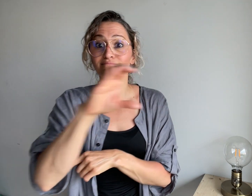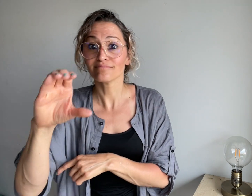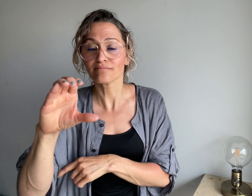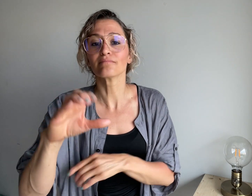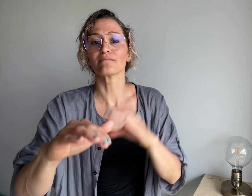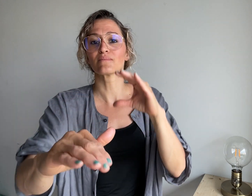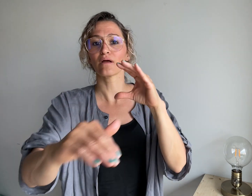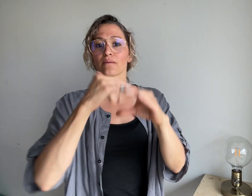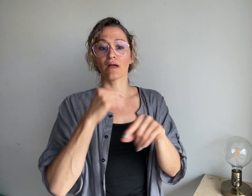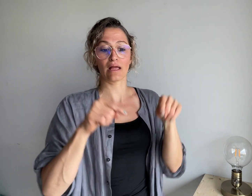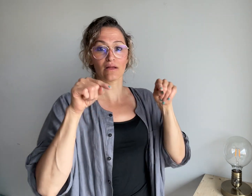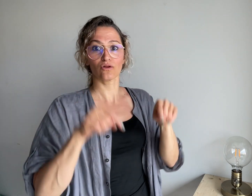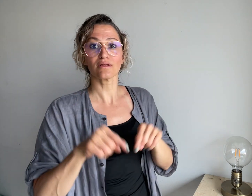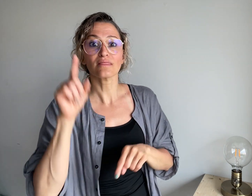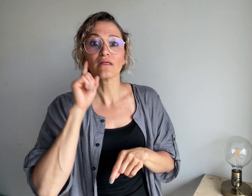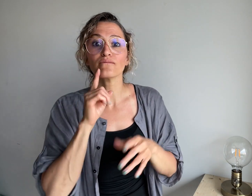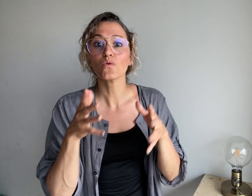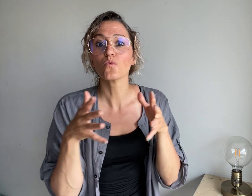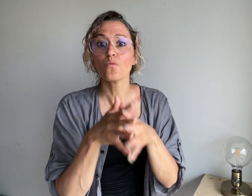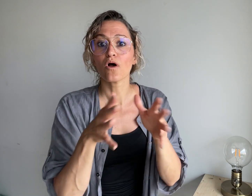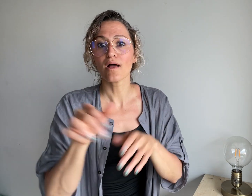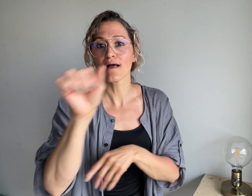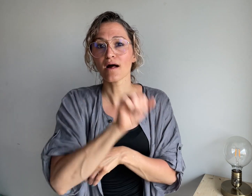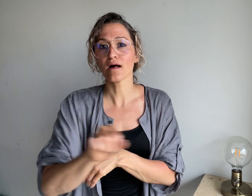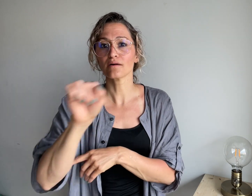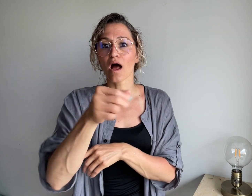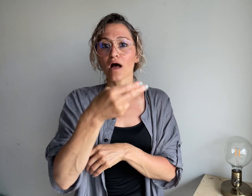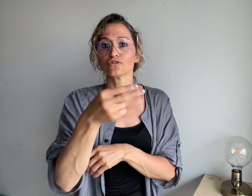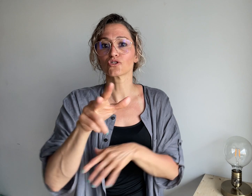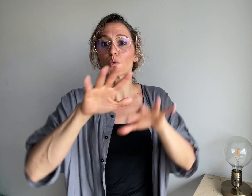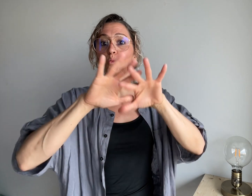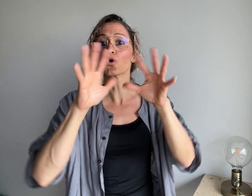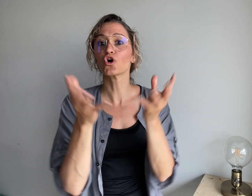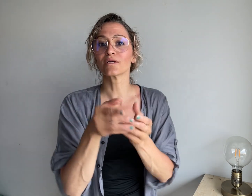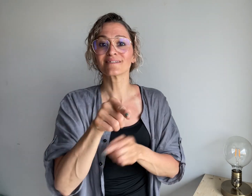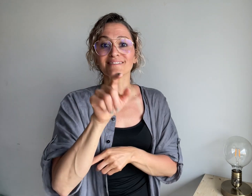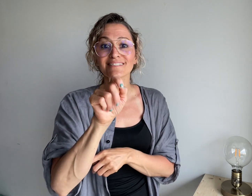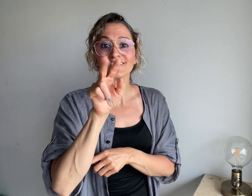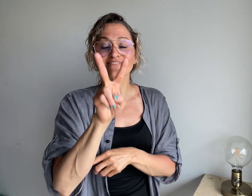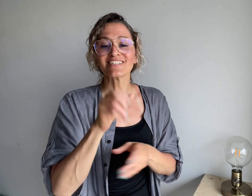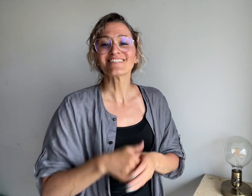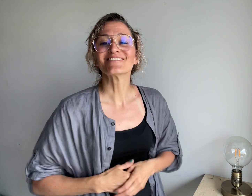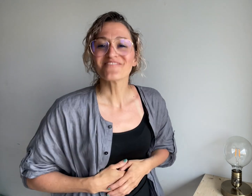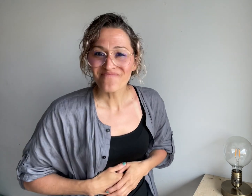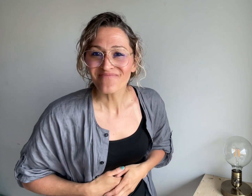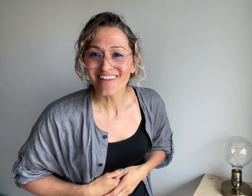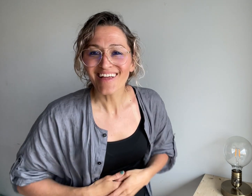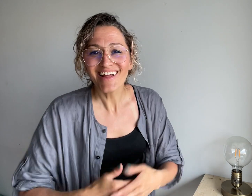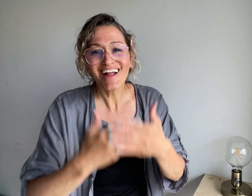in landscape format to deafwire@h3world.tv.